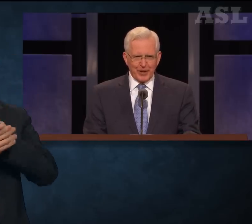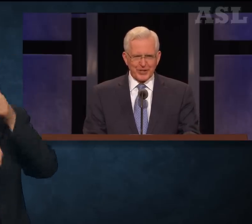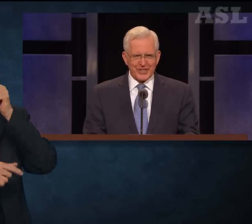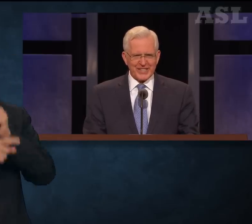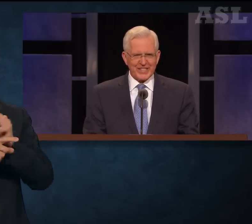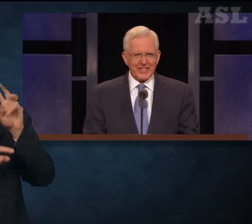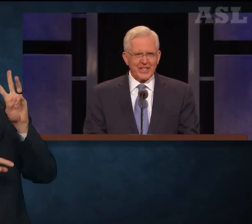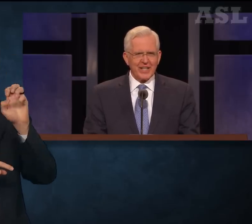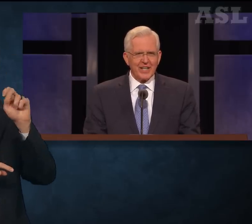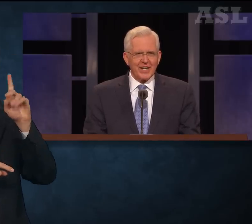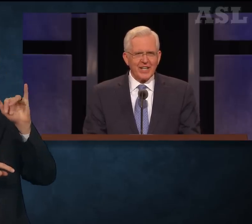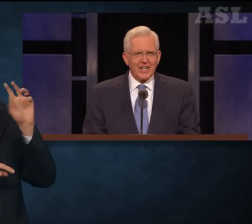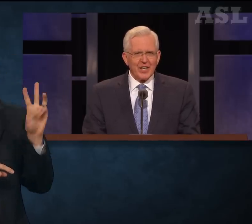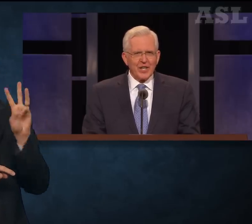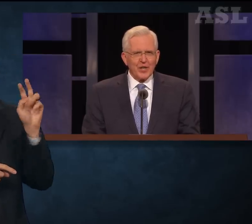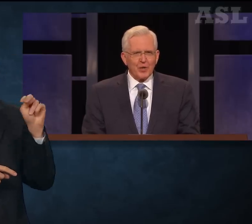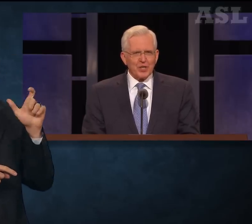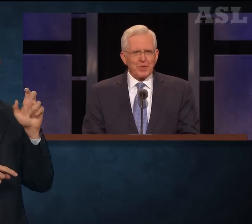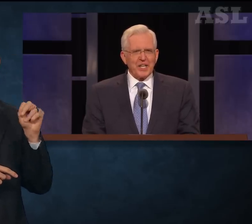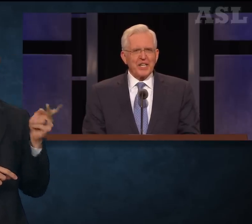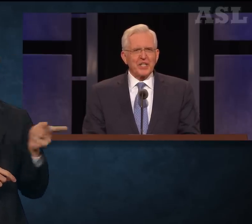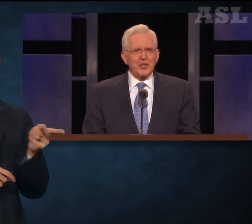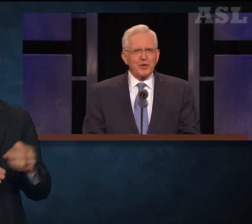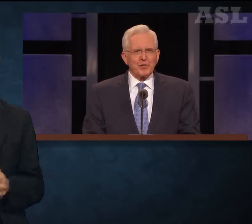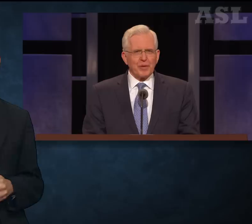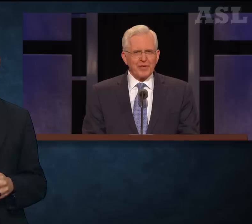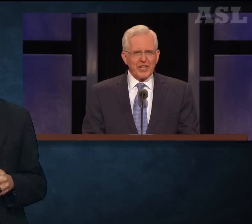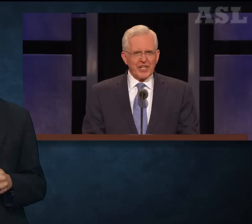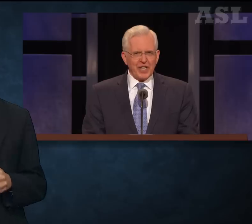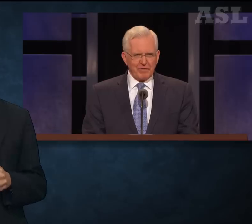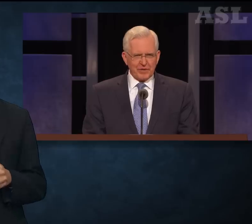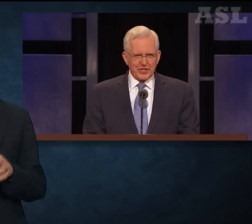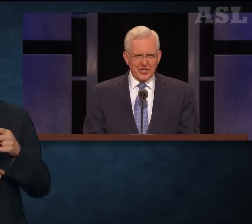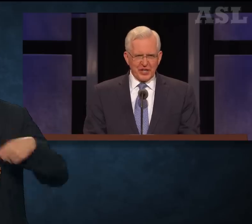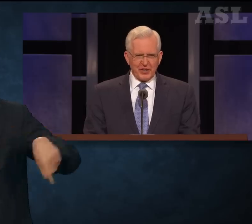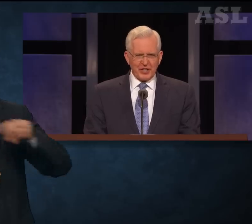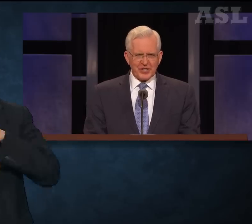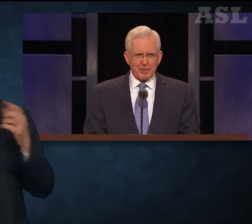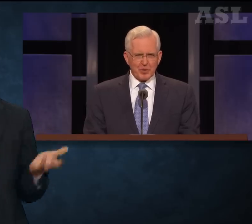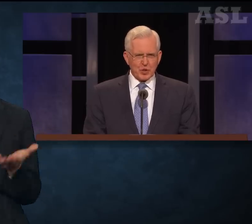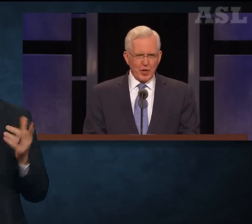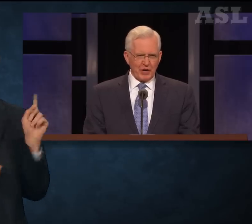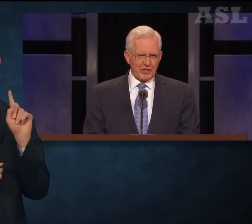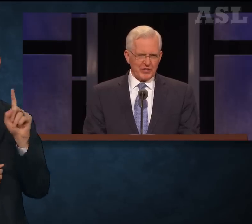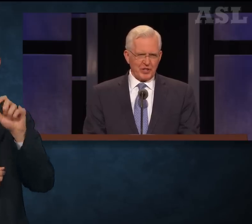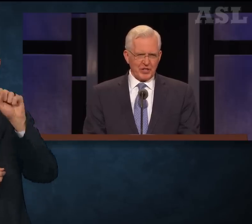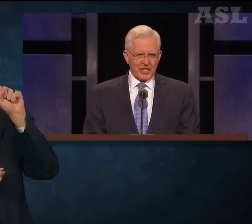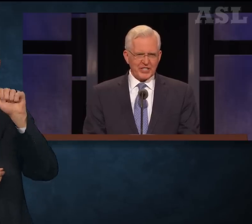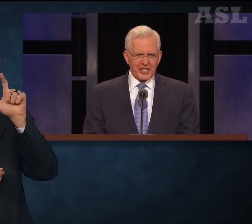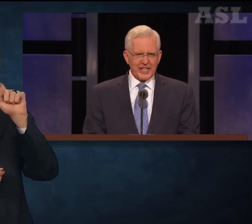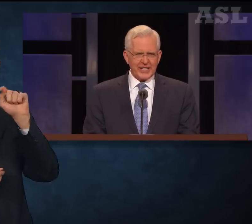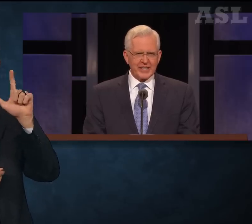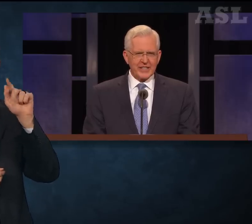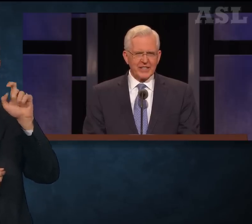HIS WIFE, SISTER WENDY W. NELSON.